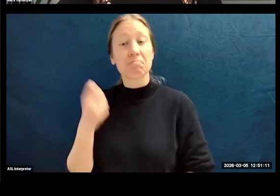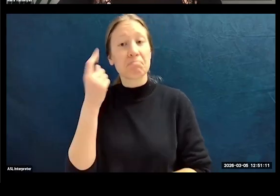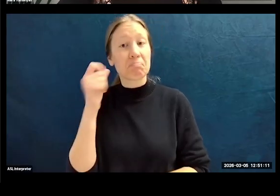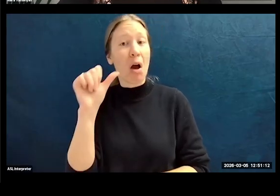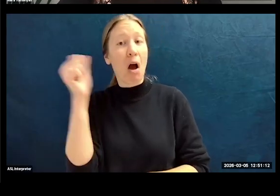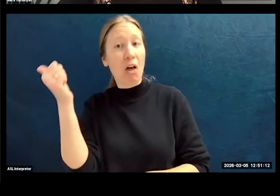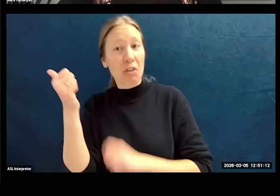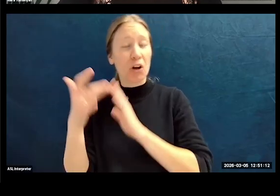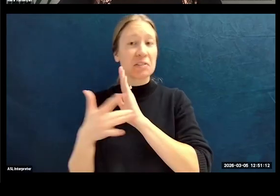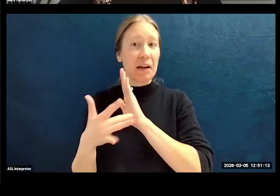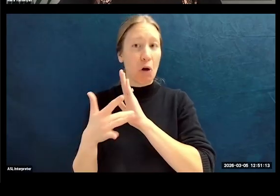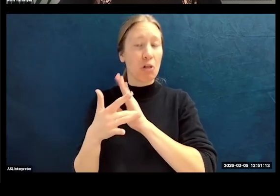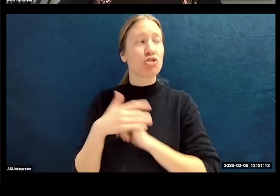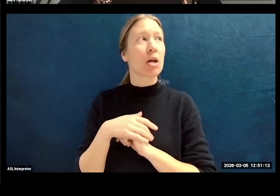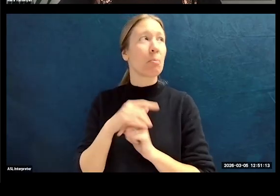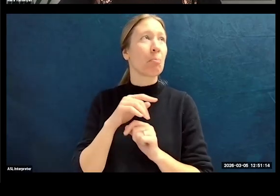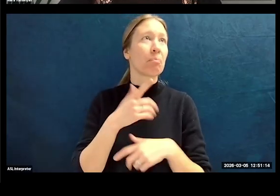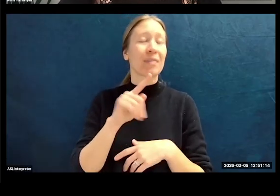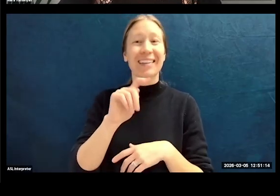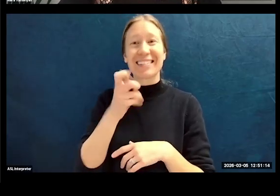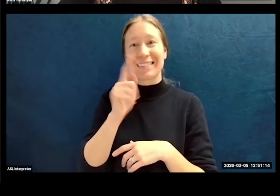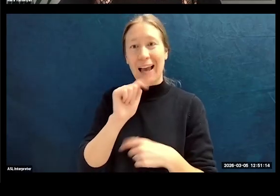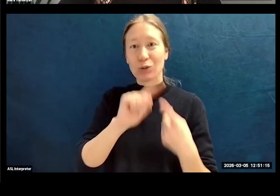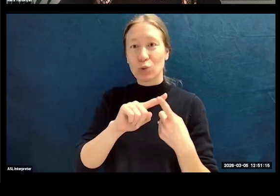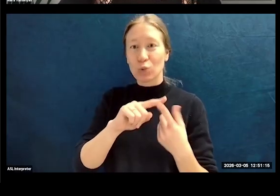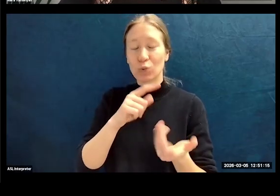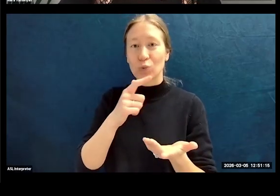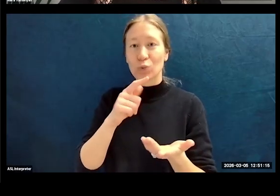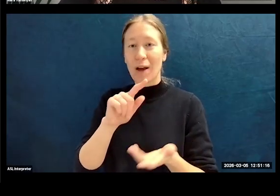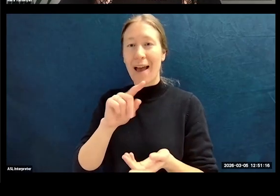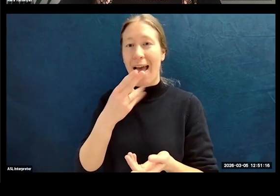such as TextAloud, Read&Write, or Dragon NaturallySpeaking,